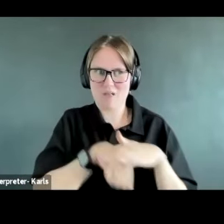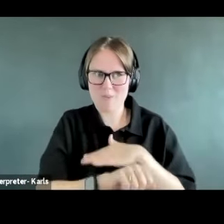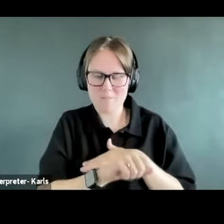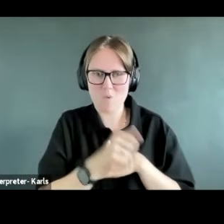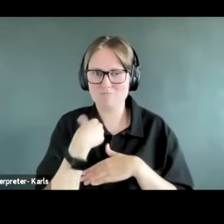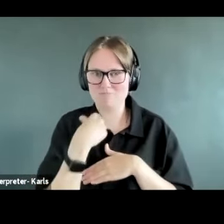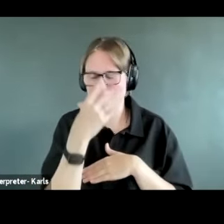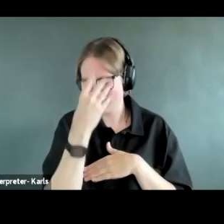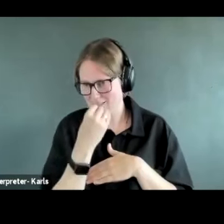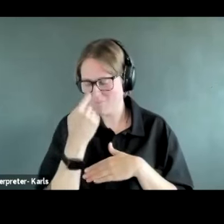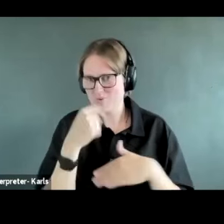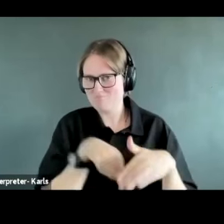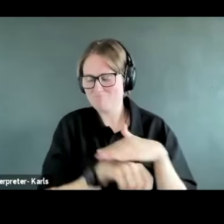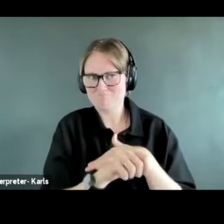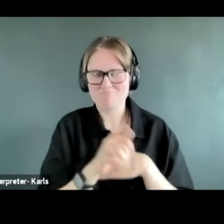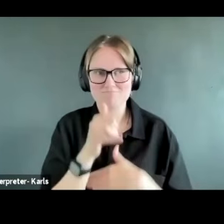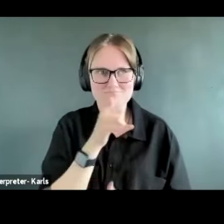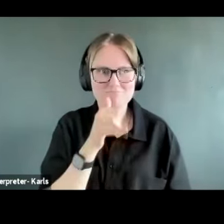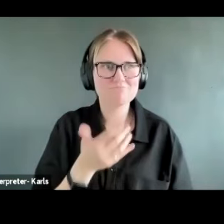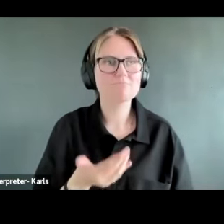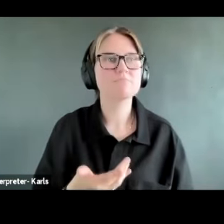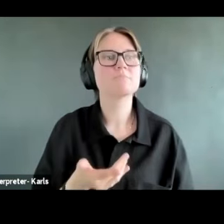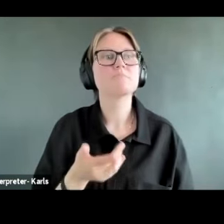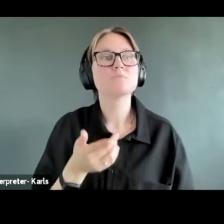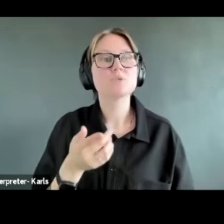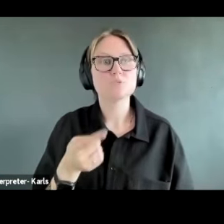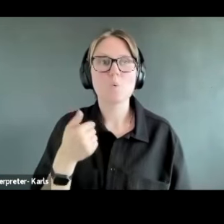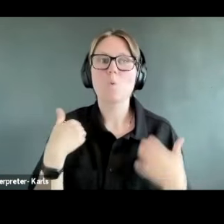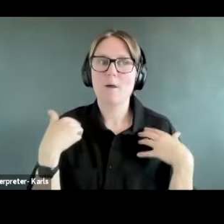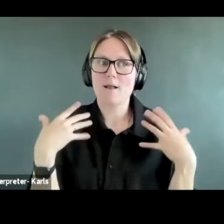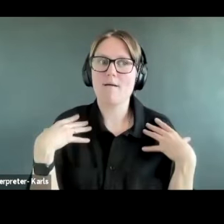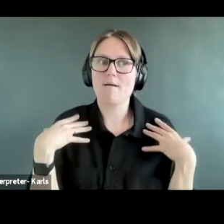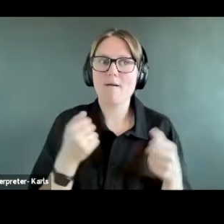care and safety grant with the California Department